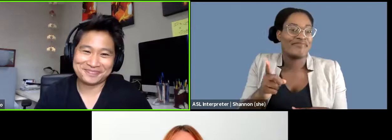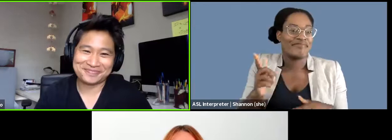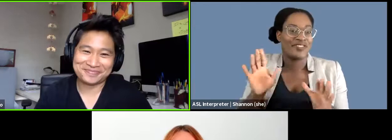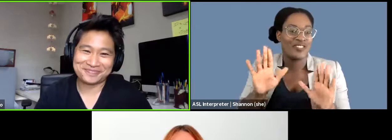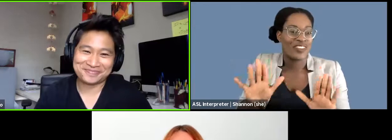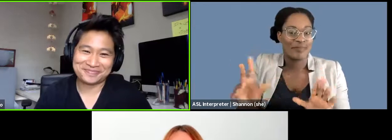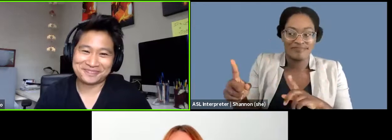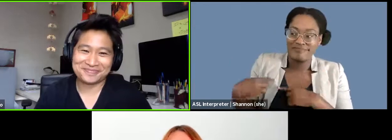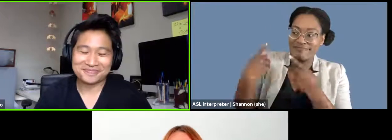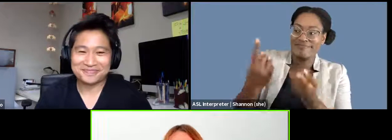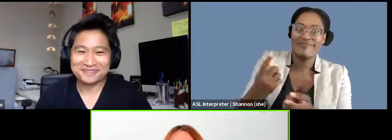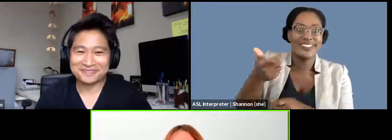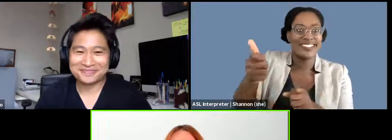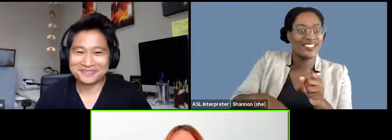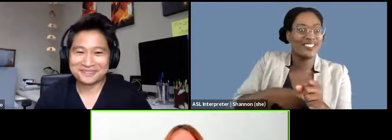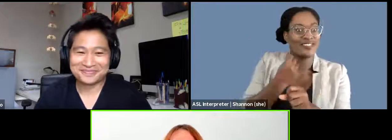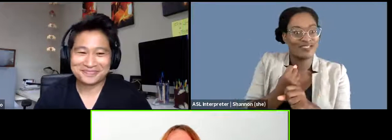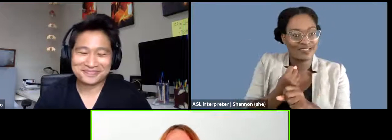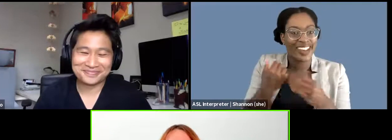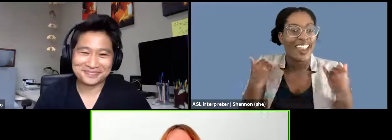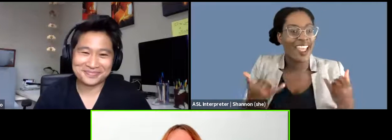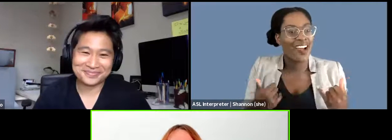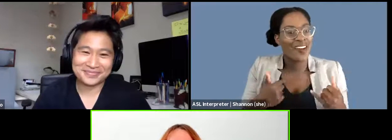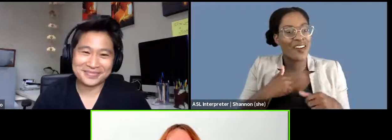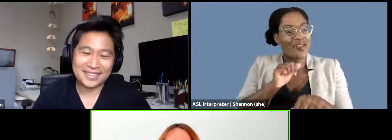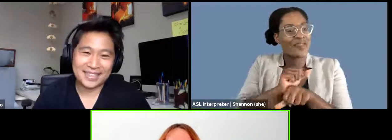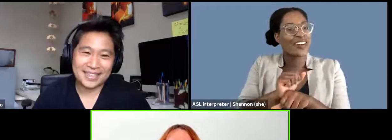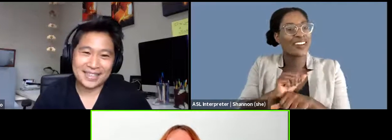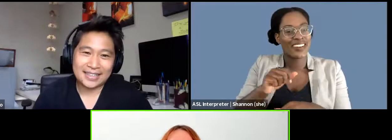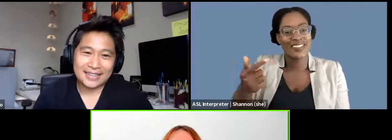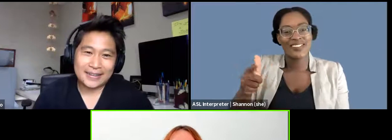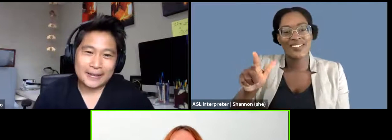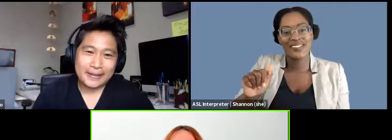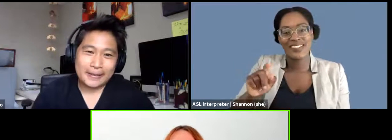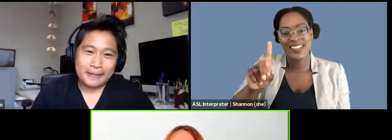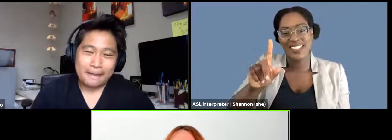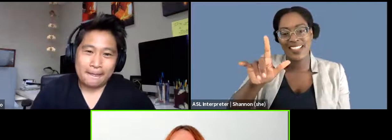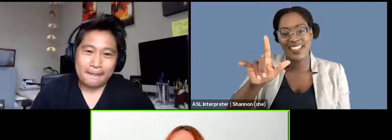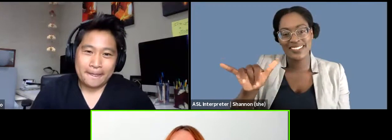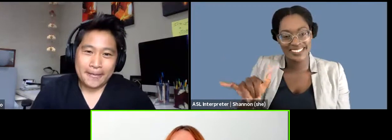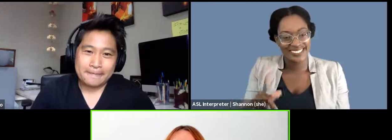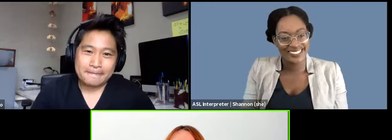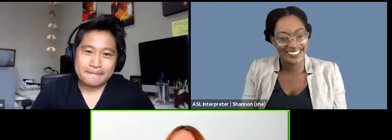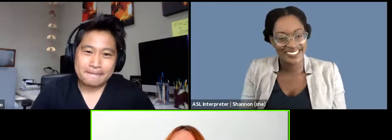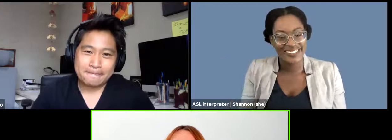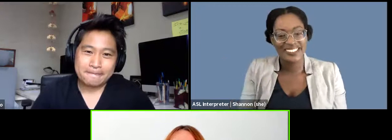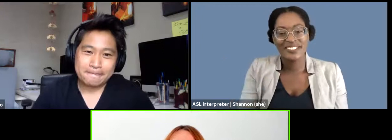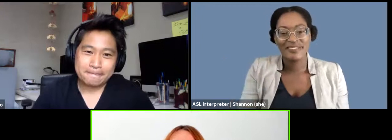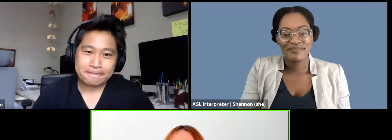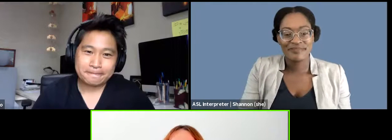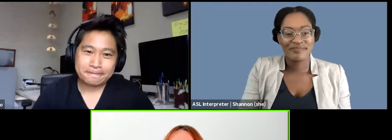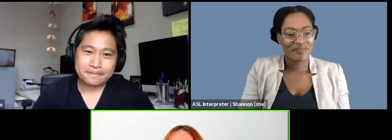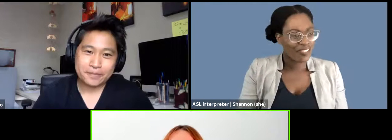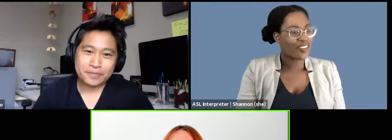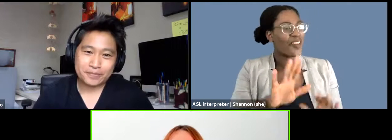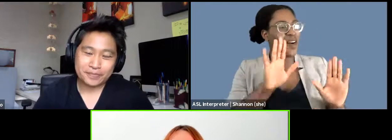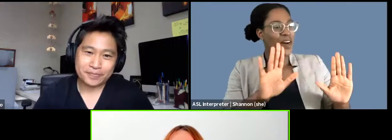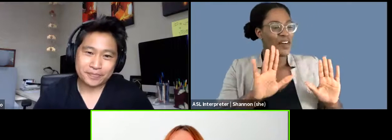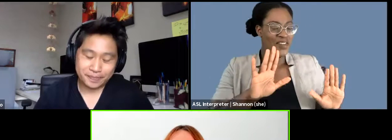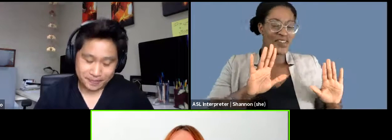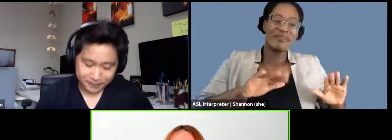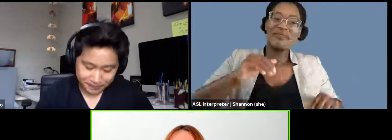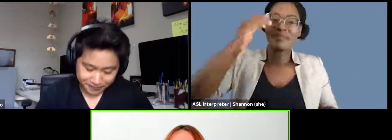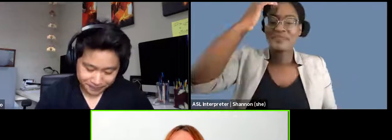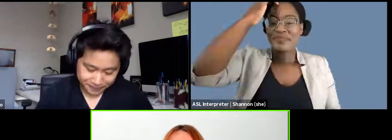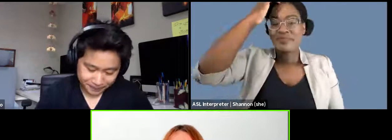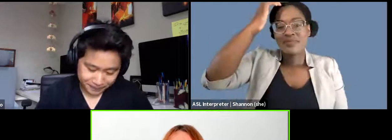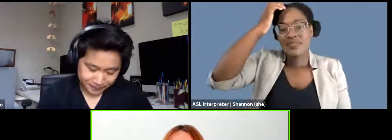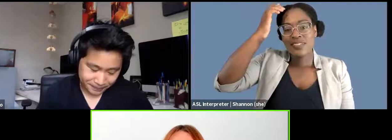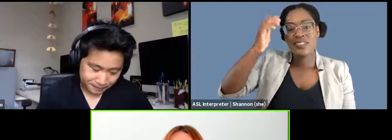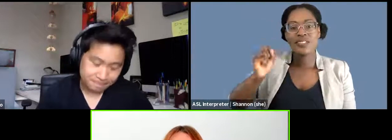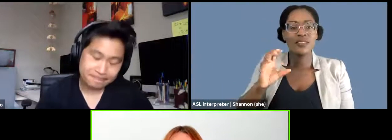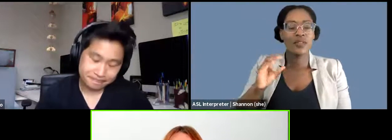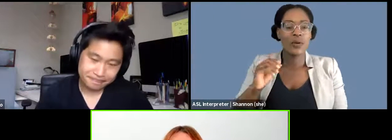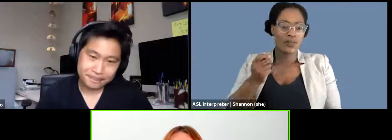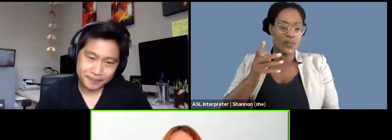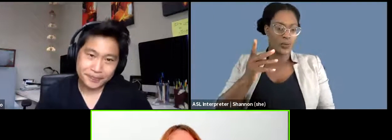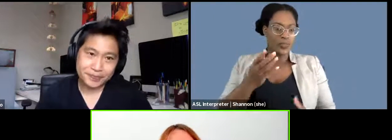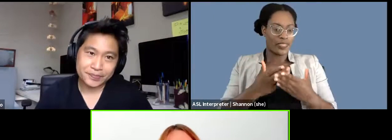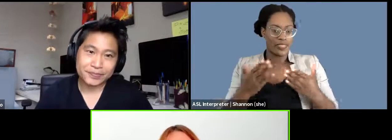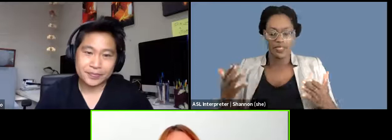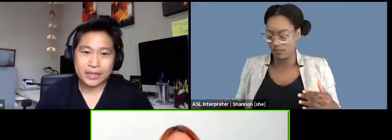Awesome. Awesome. Let me dive into a couple of things. One is you gave a talk at Tech